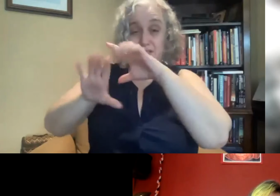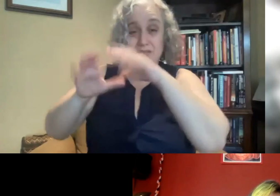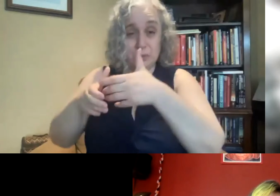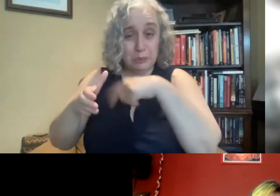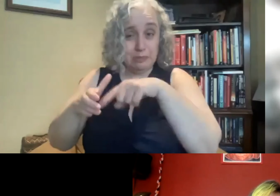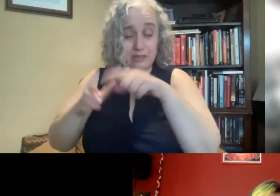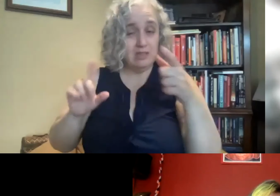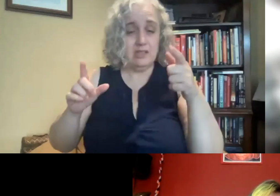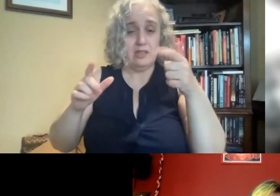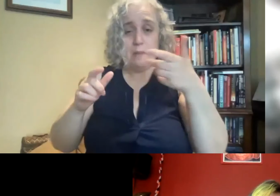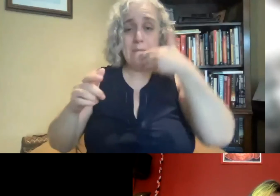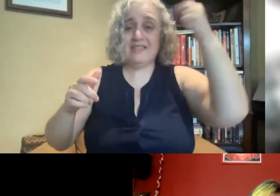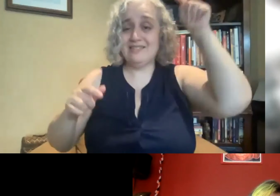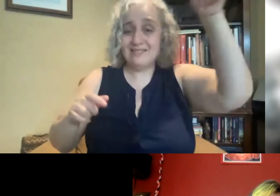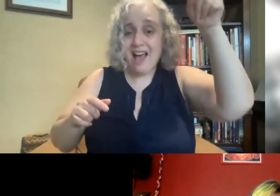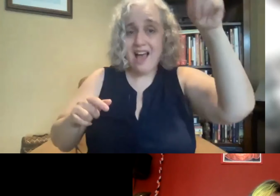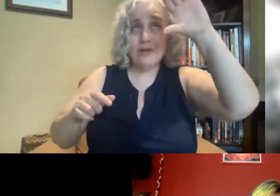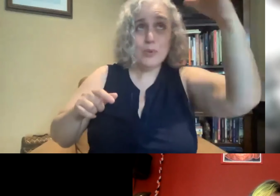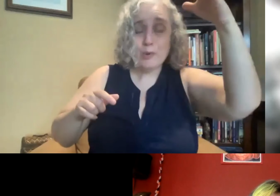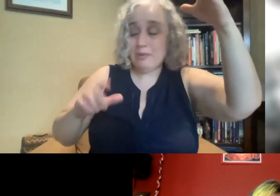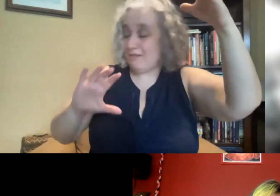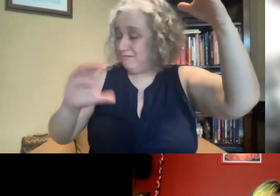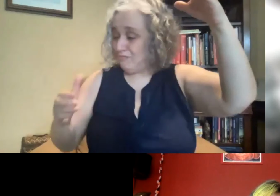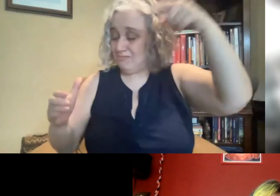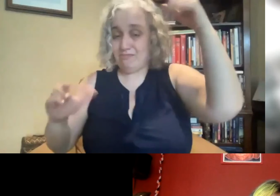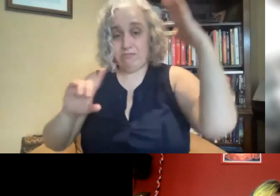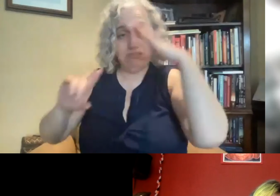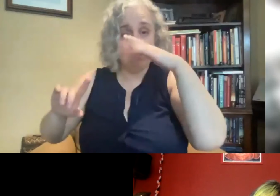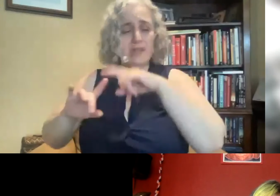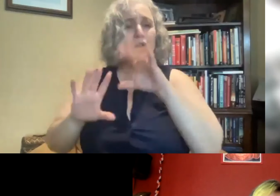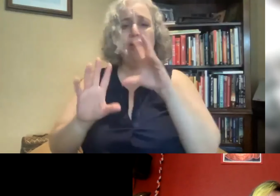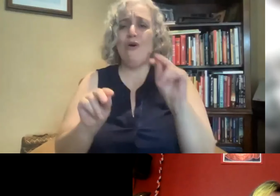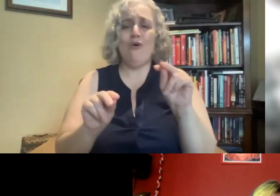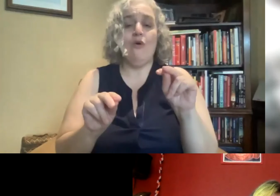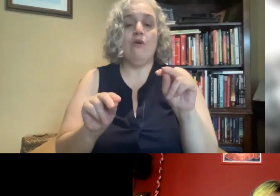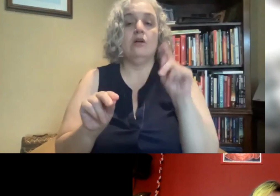winning best based upon some common characteristic,